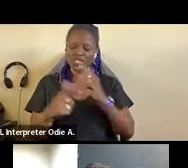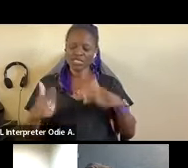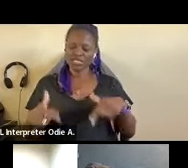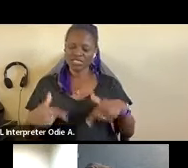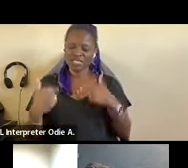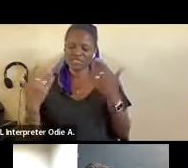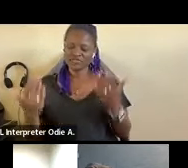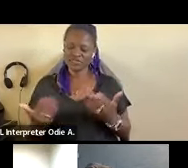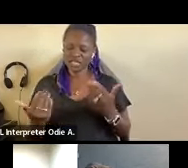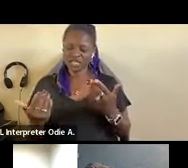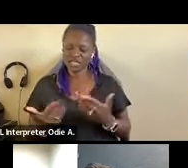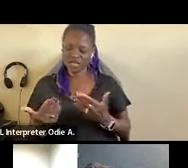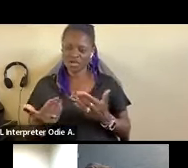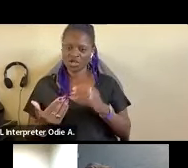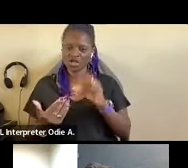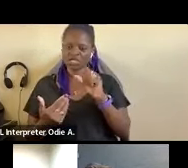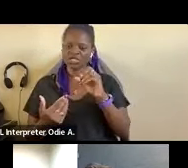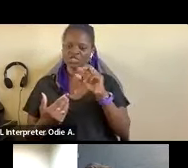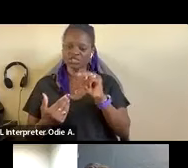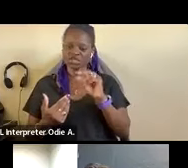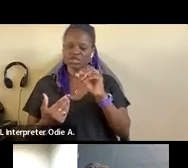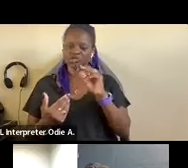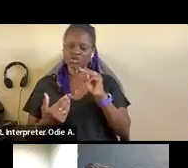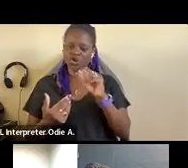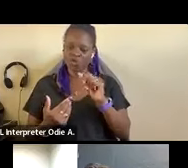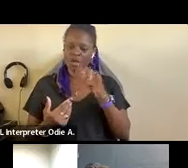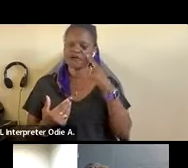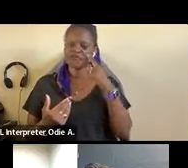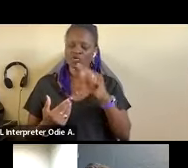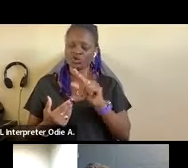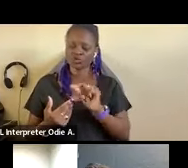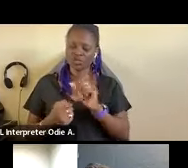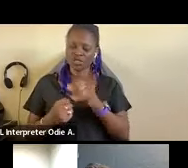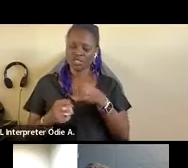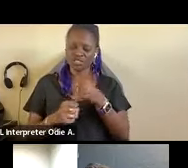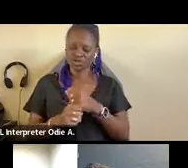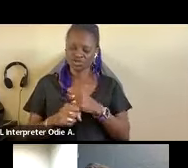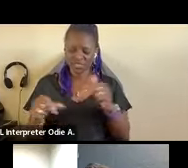memory been such a sustained and successful communitywide effort that